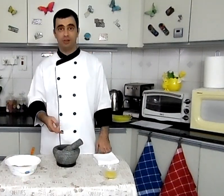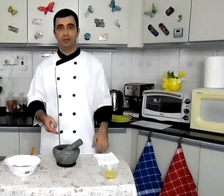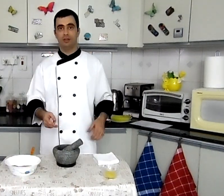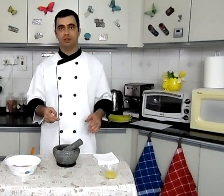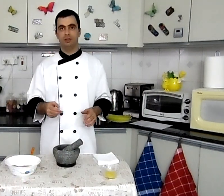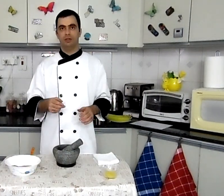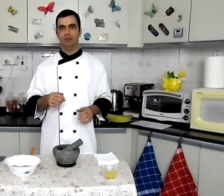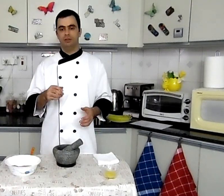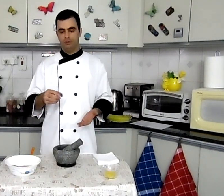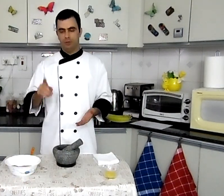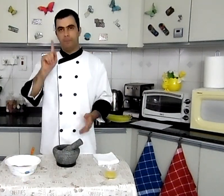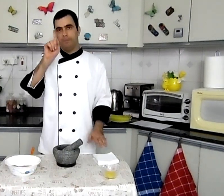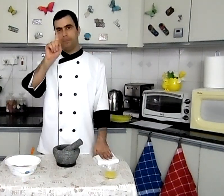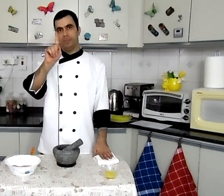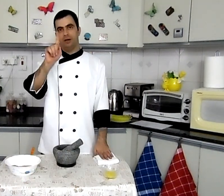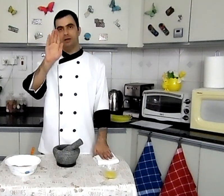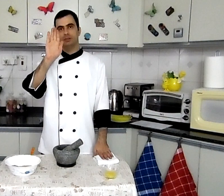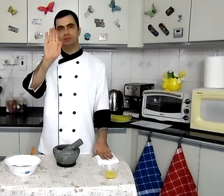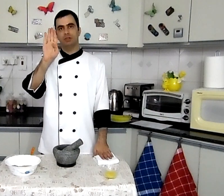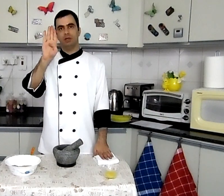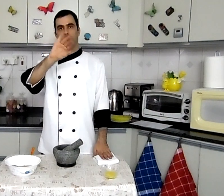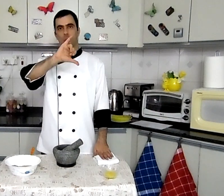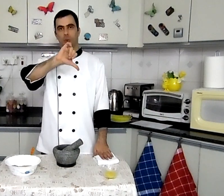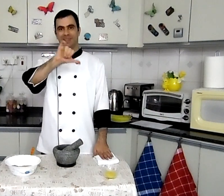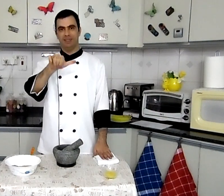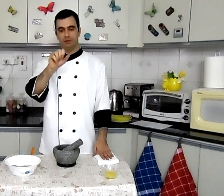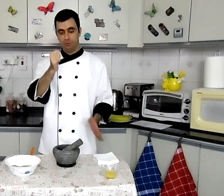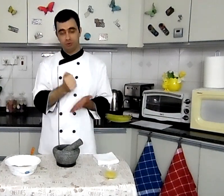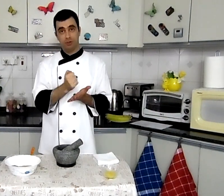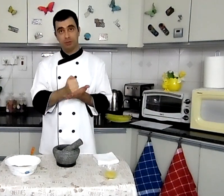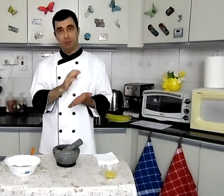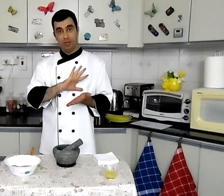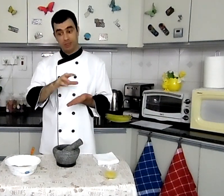Now we will grind the digestive biscuits والآن سنقوم بطحن بسكويت الدايجستف